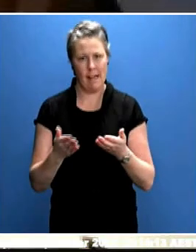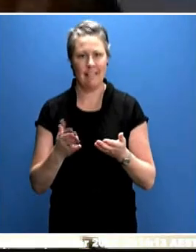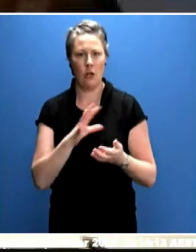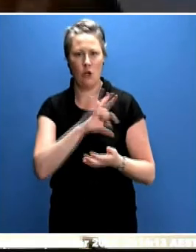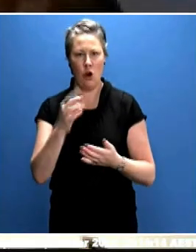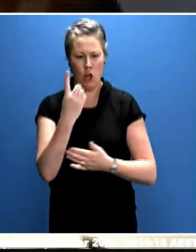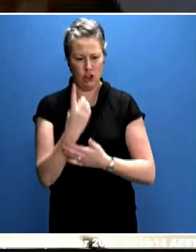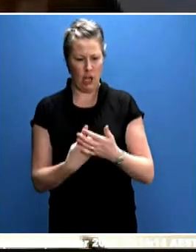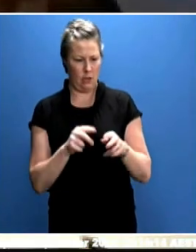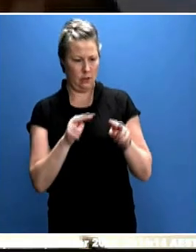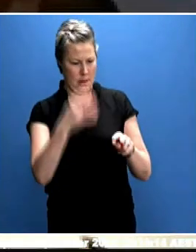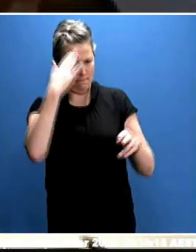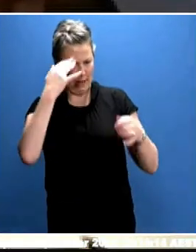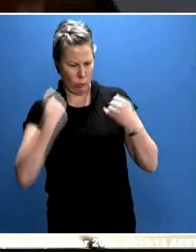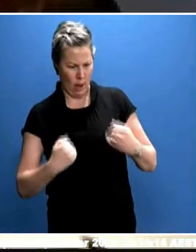Not just their mental and physical health, but their engagement with